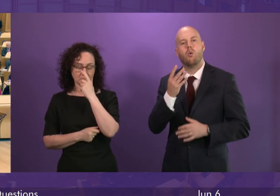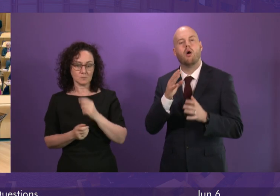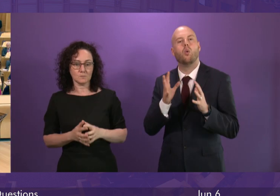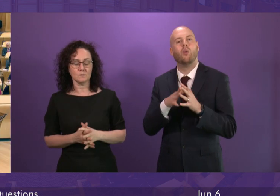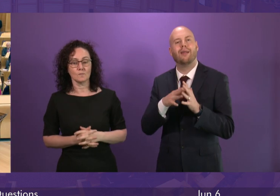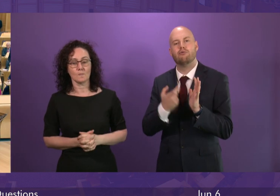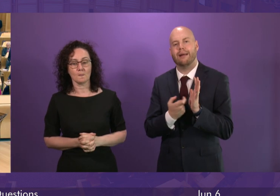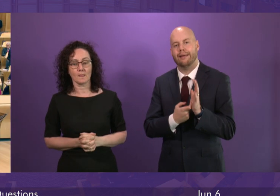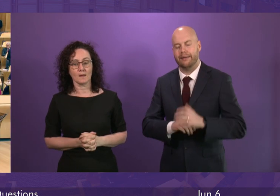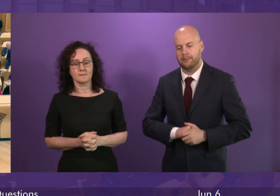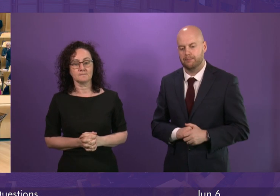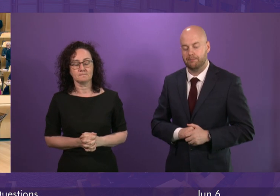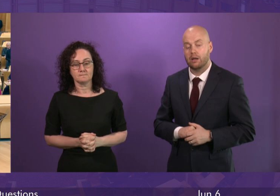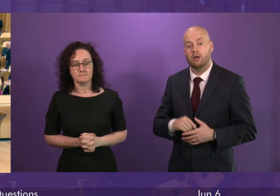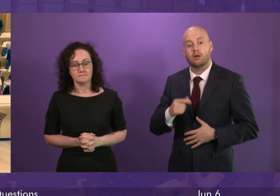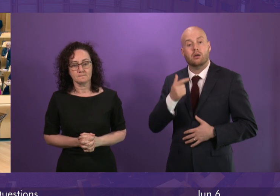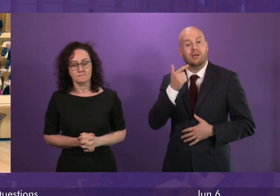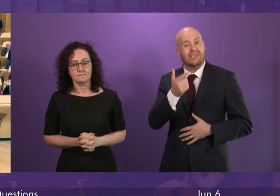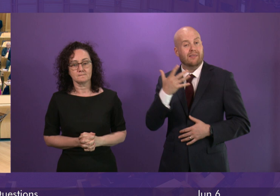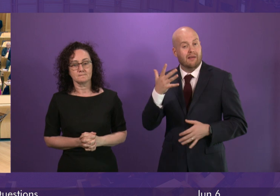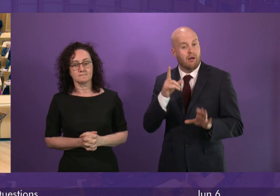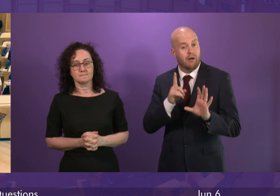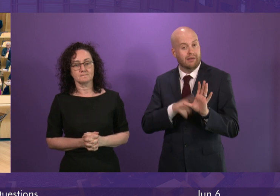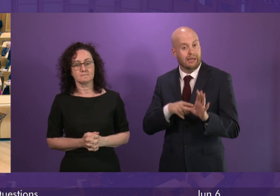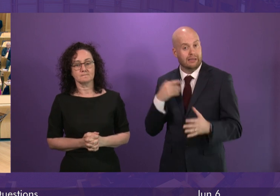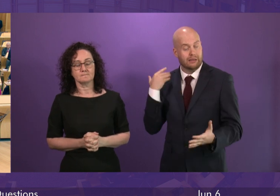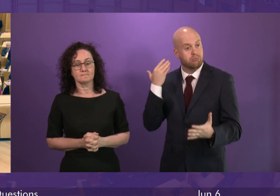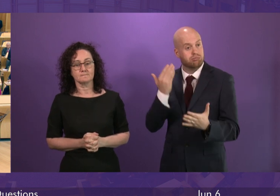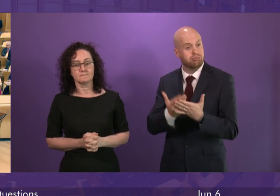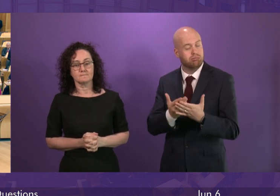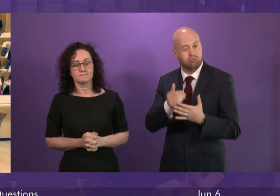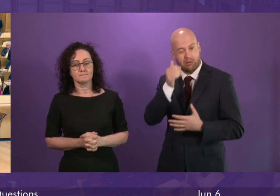years on, I know that many thousands of people woke up this morning and thought of those